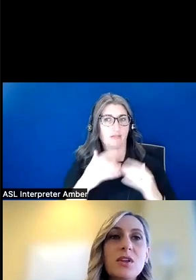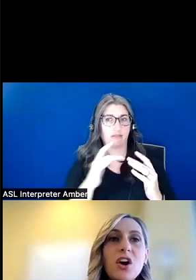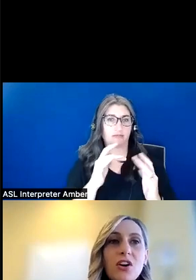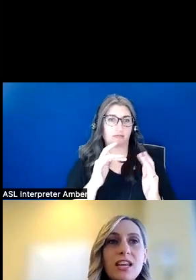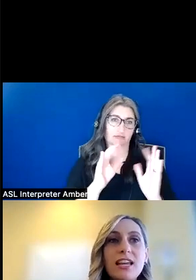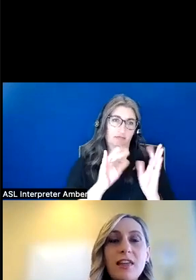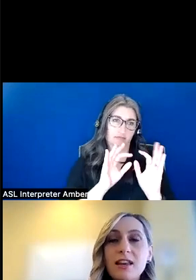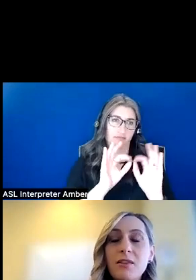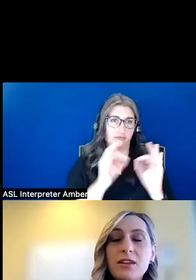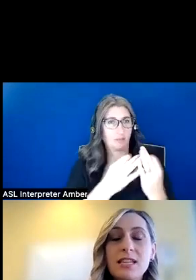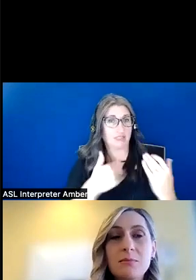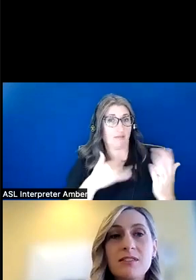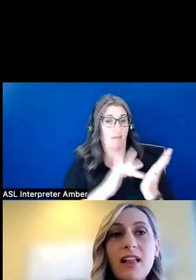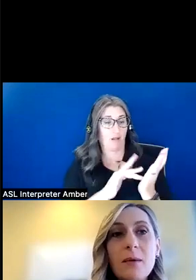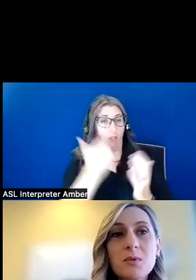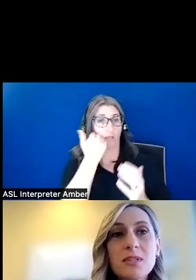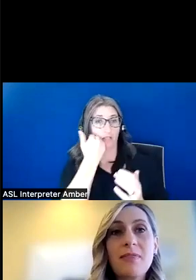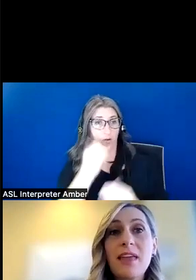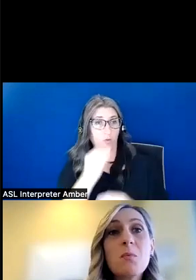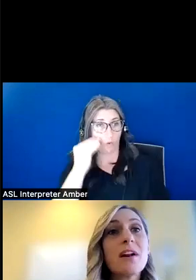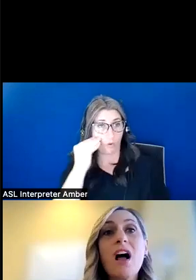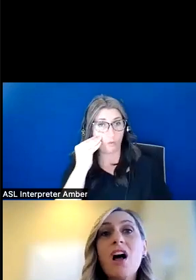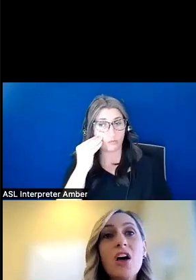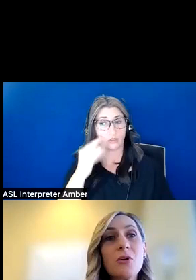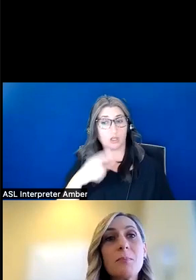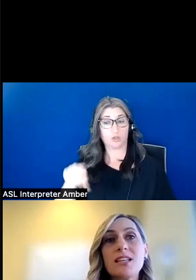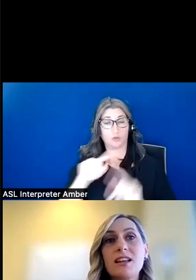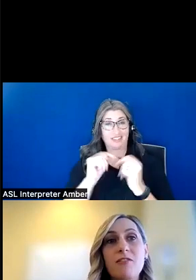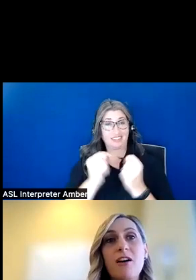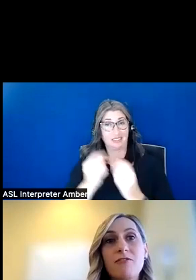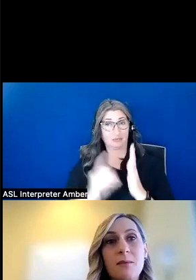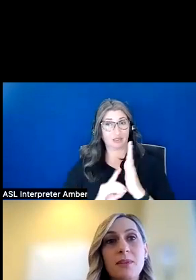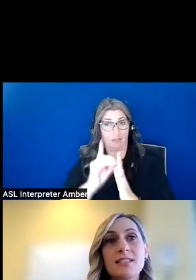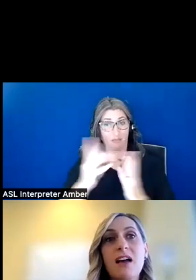The target that the team developed was that they wanted 100 percent of families to have